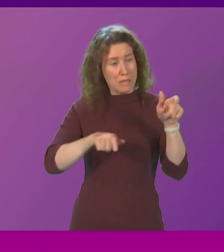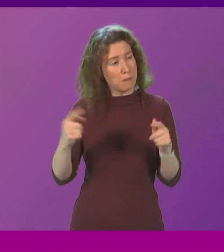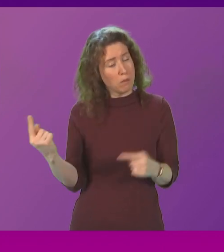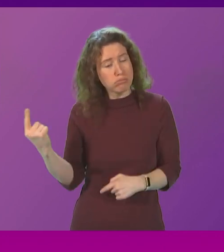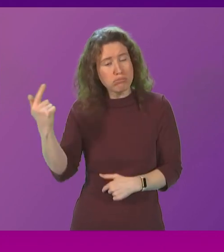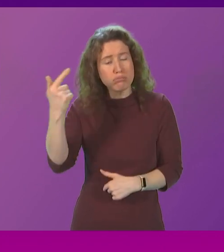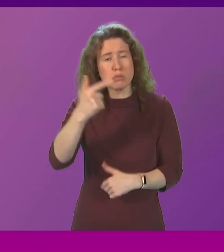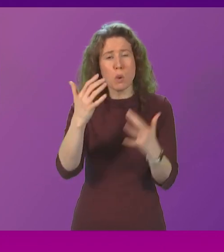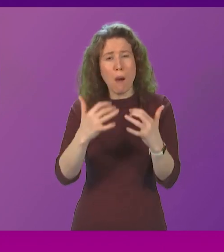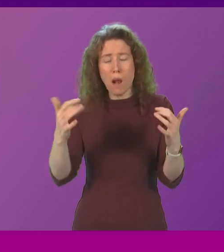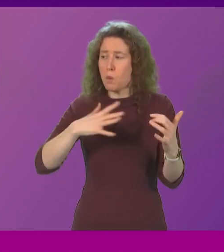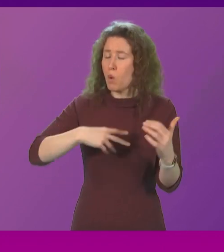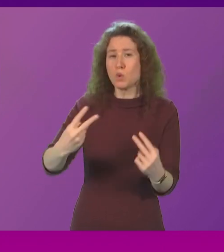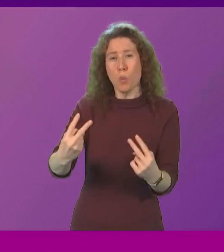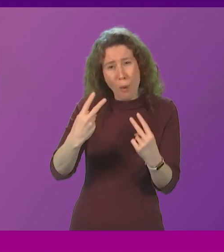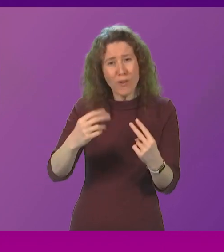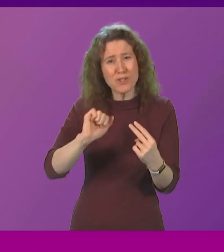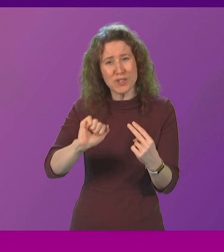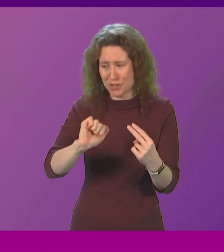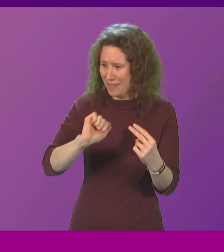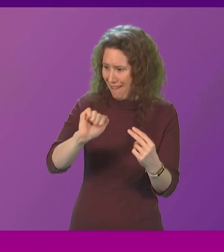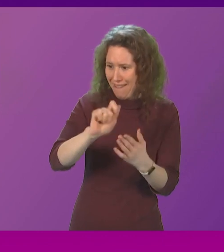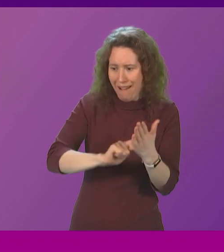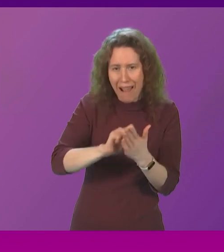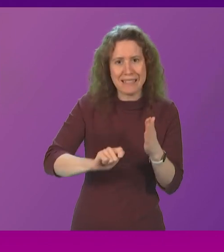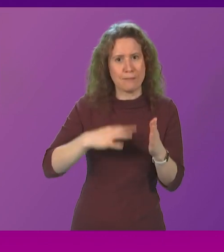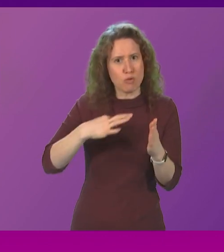Parliament today to watch their elected representatives at work.